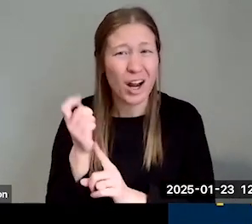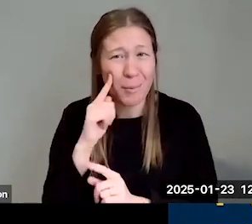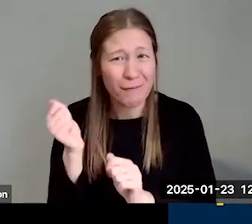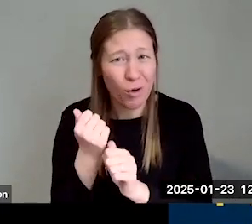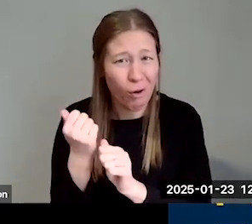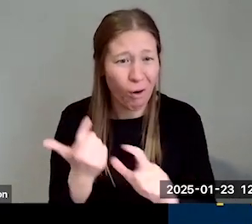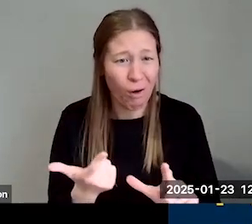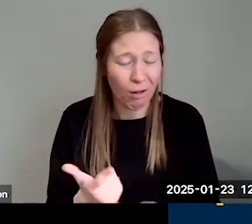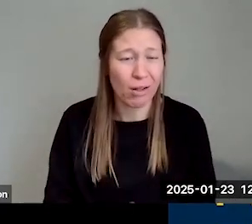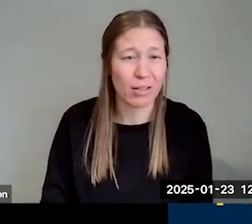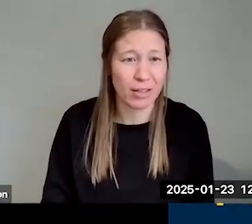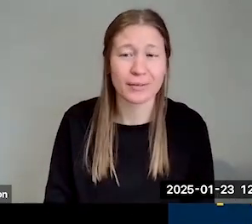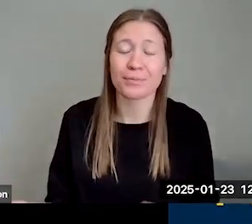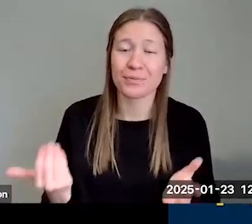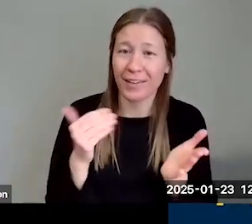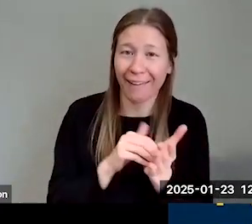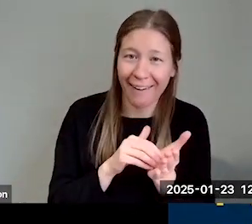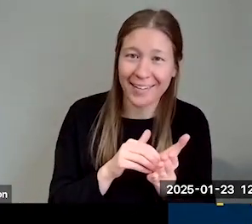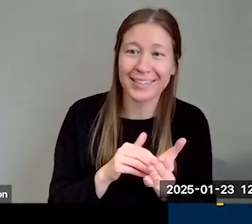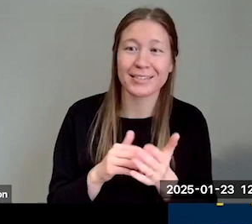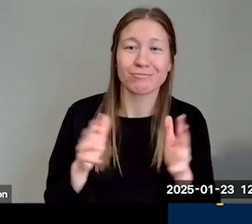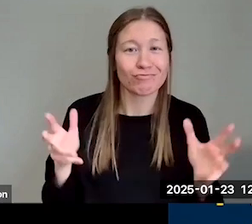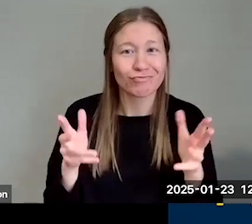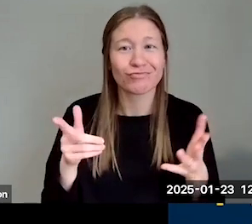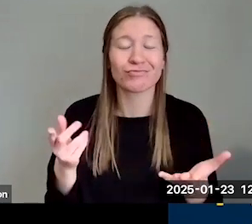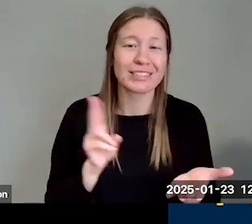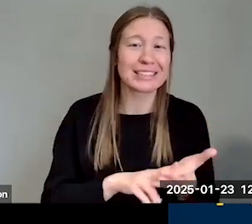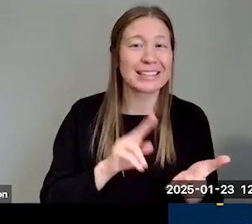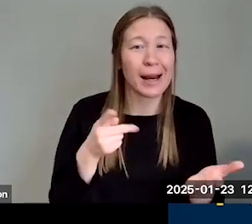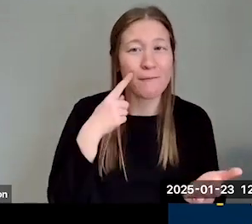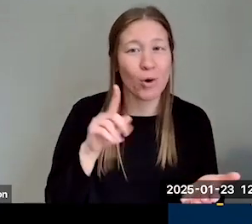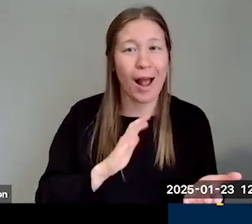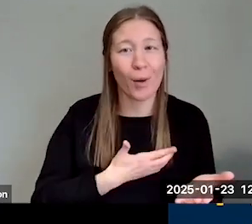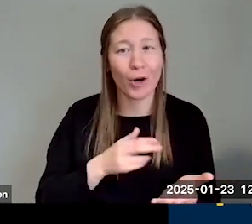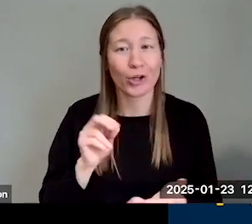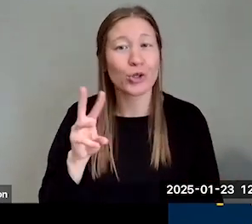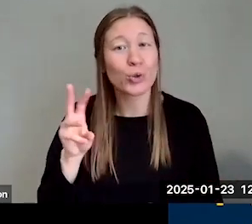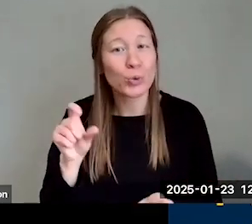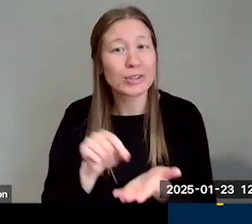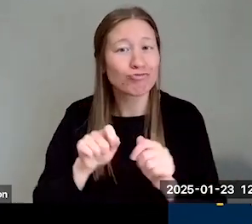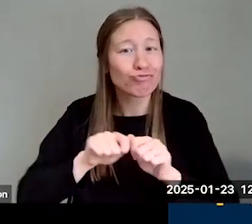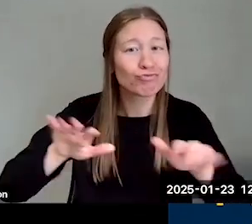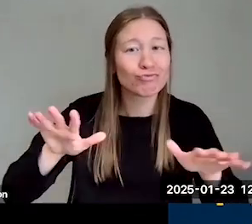And again, sign up for our newsletter. We have filterable lists of resources